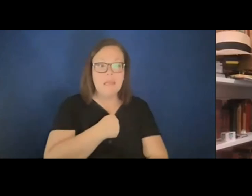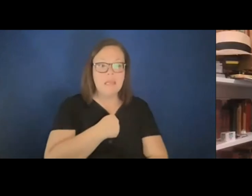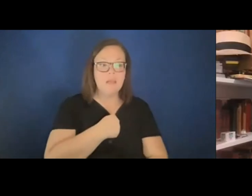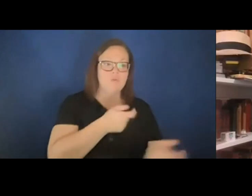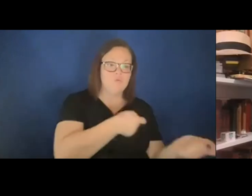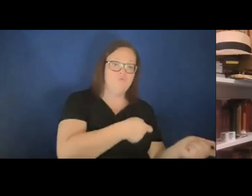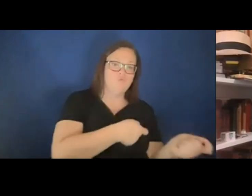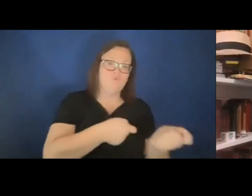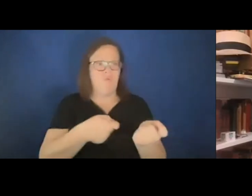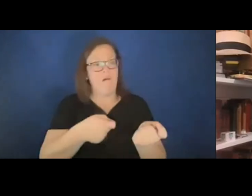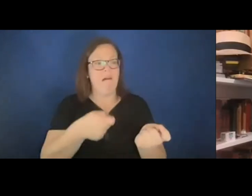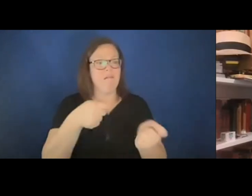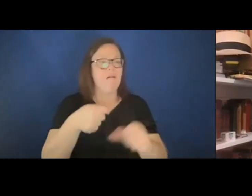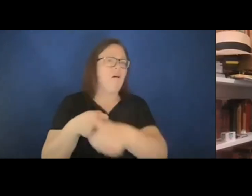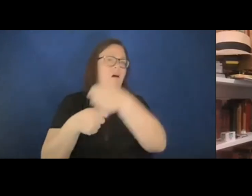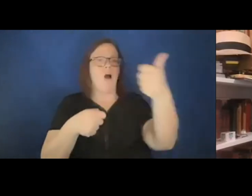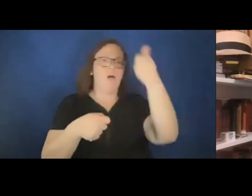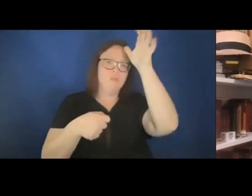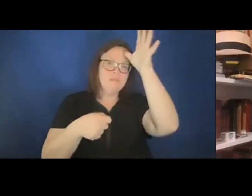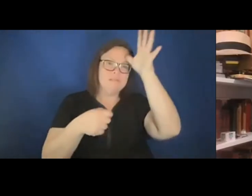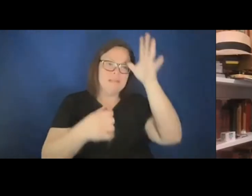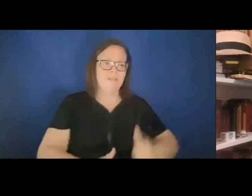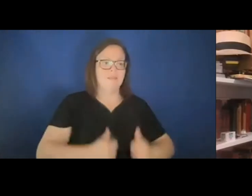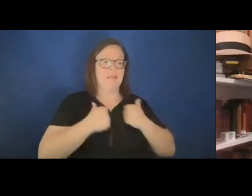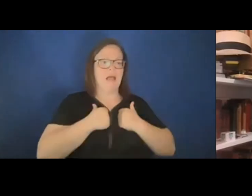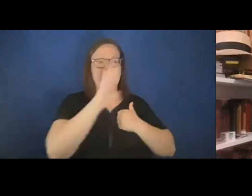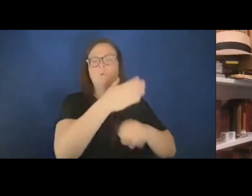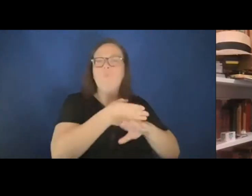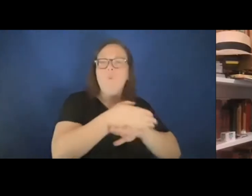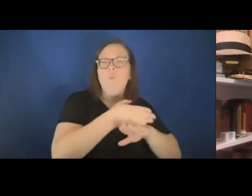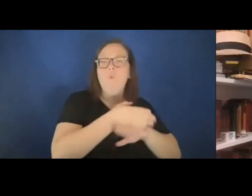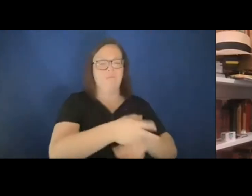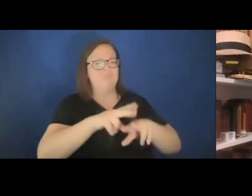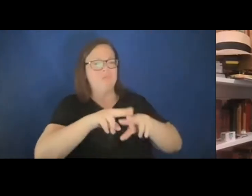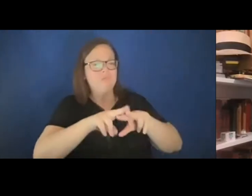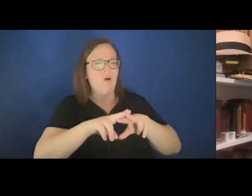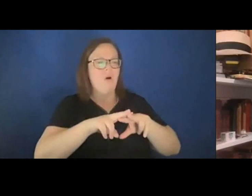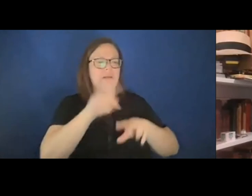this other father’s life— his wood and salt, his one thing